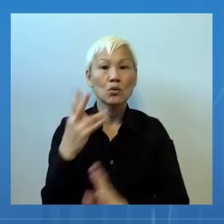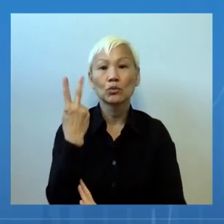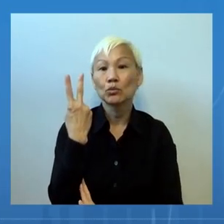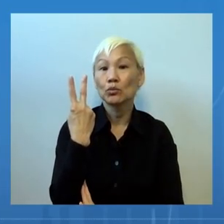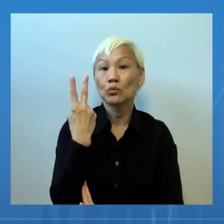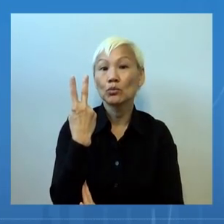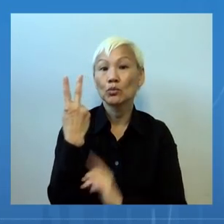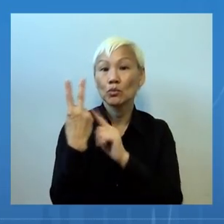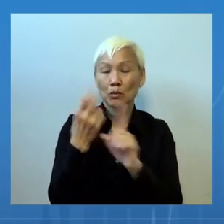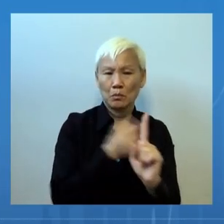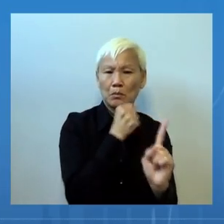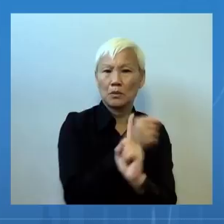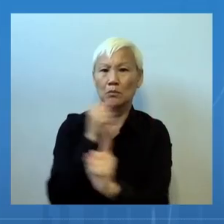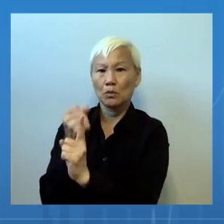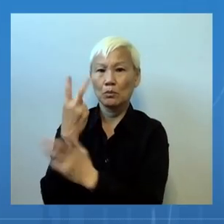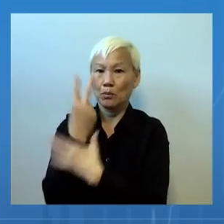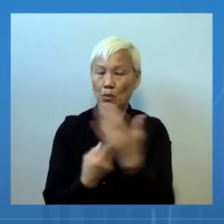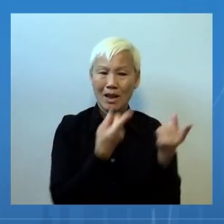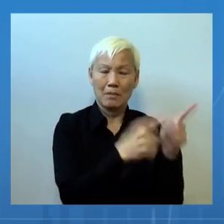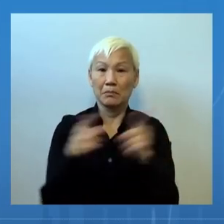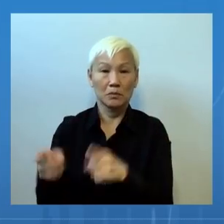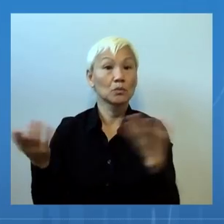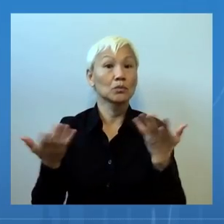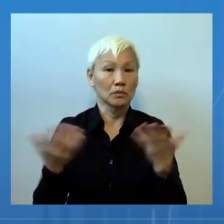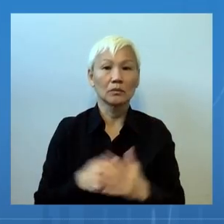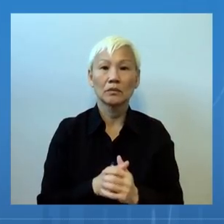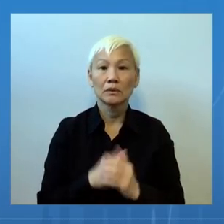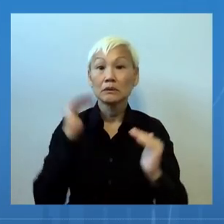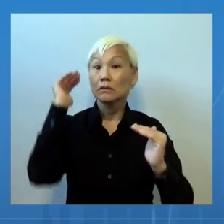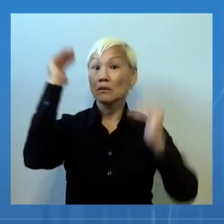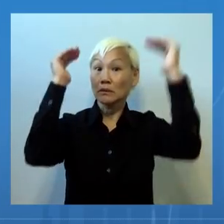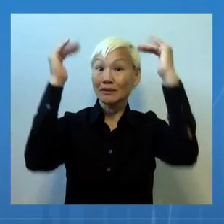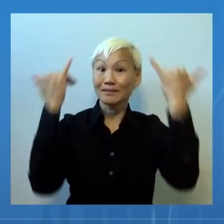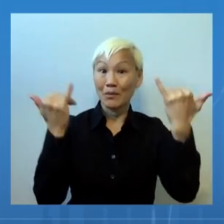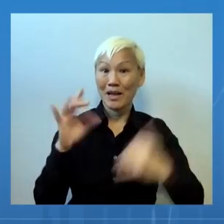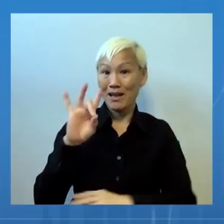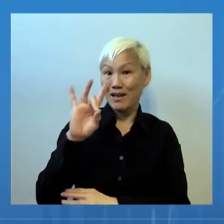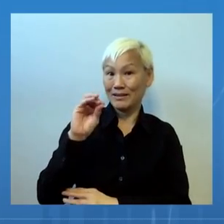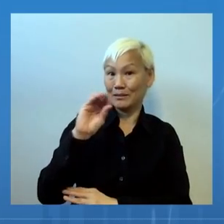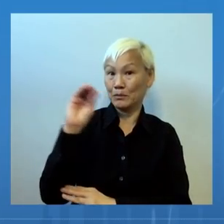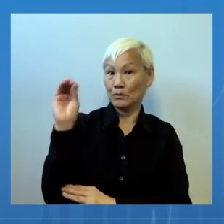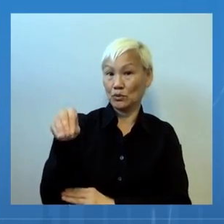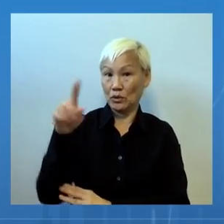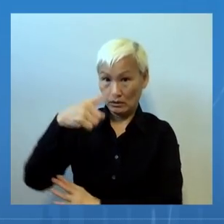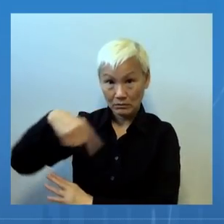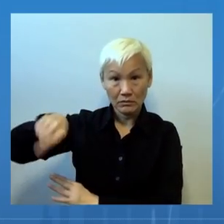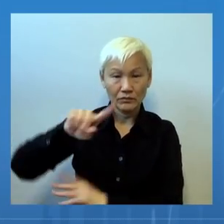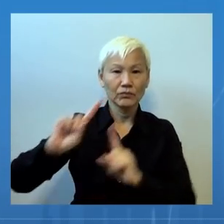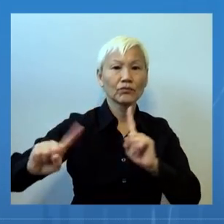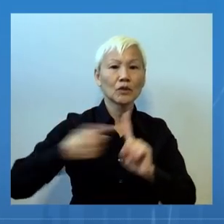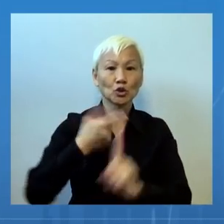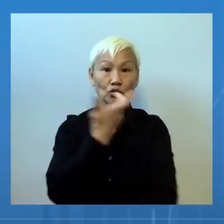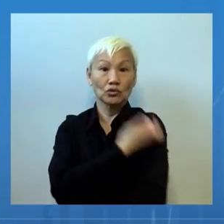80 percent of adults now have at least their first shot, and 70 percent of adults are now fully vaccinated;